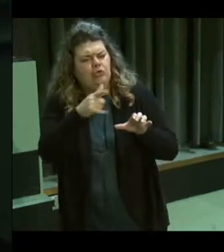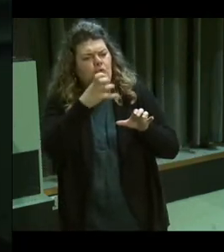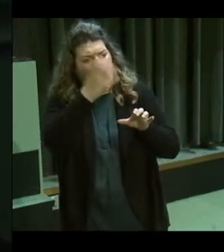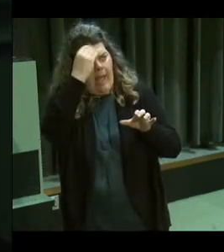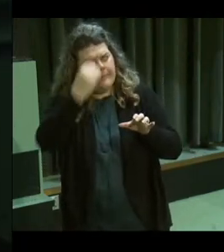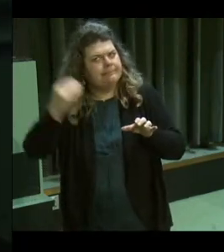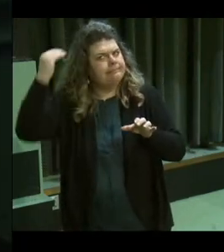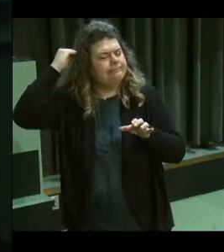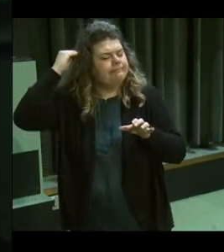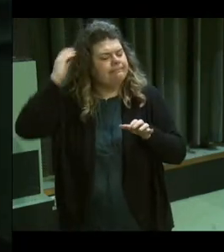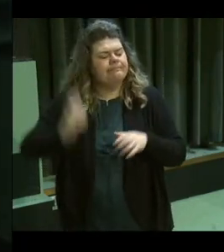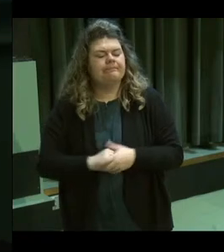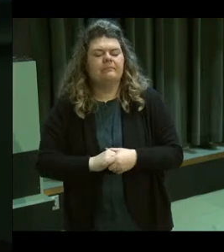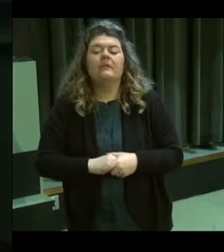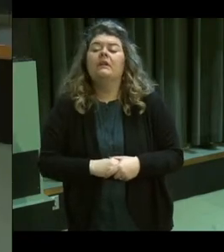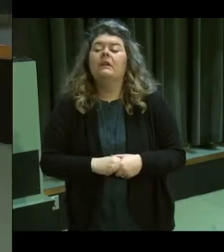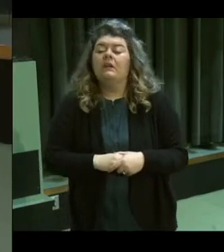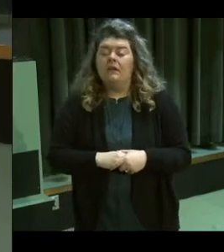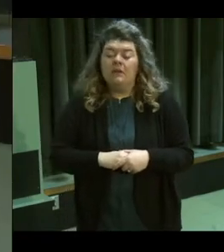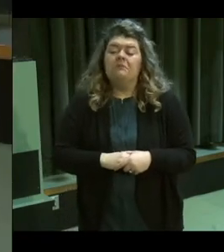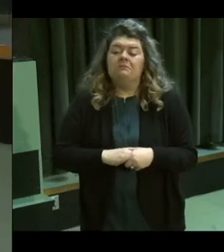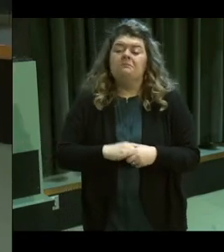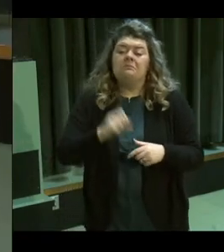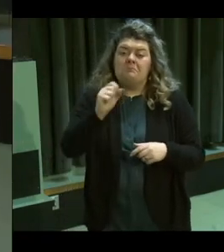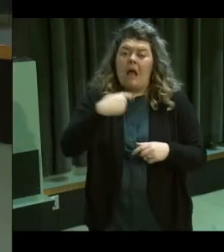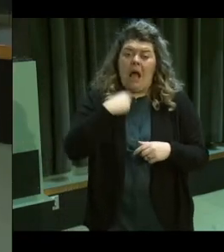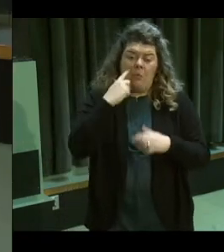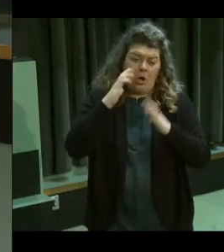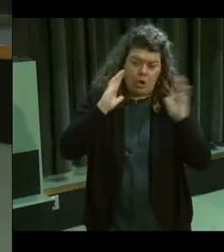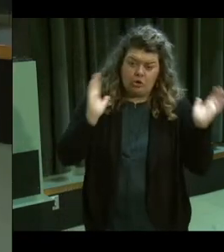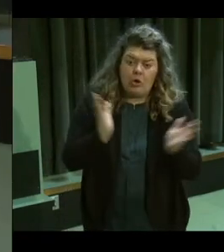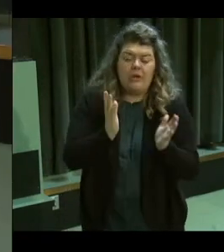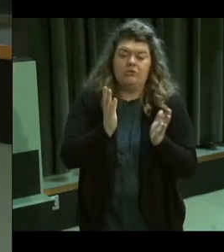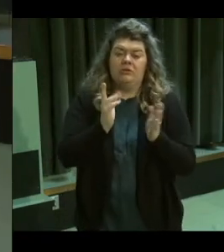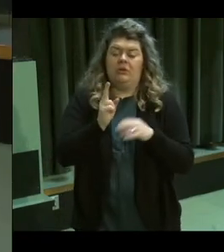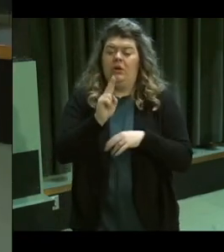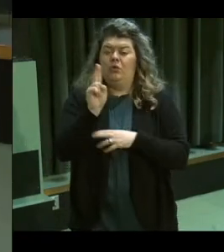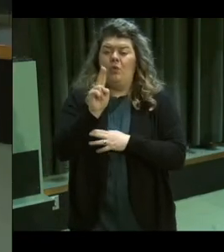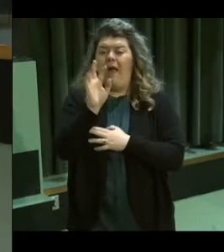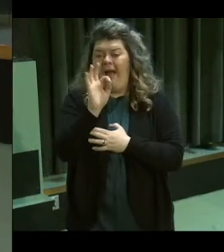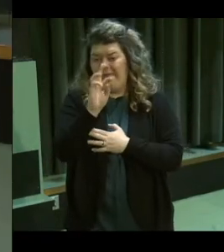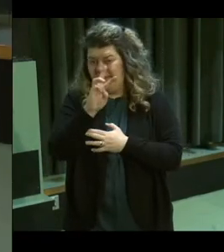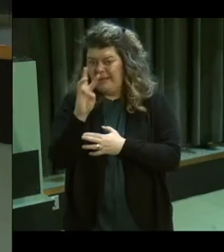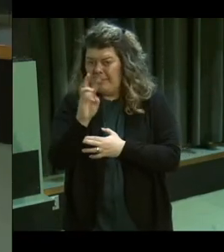with?